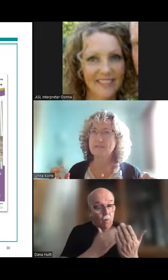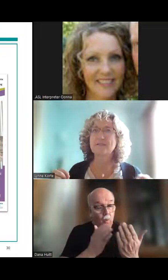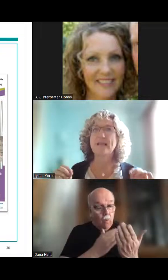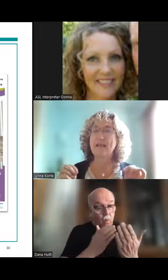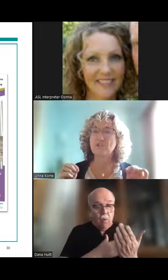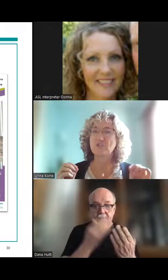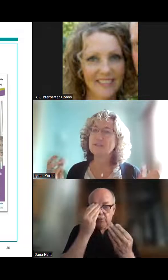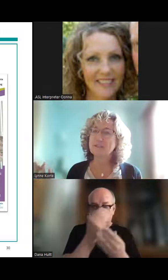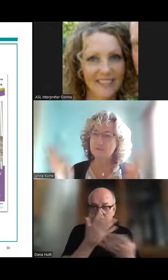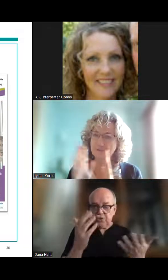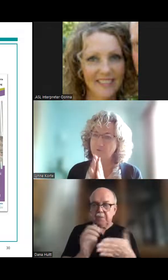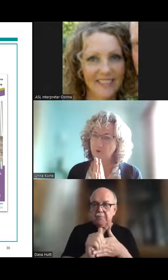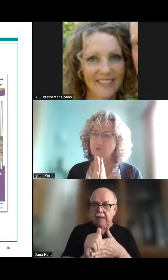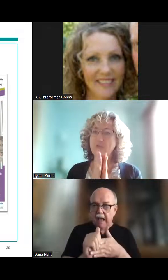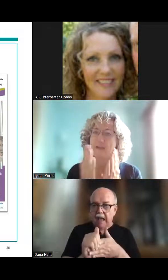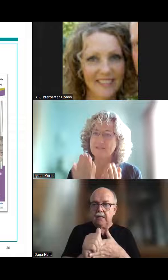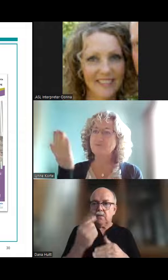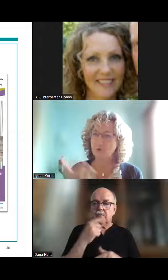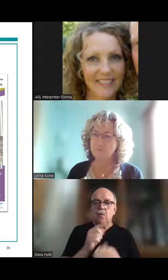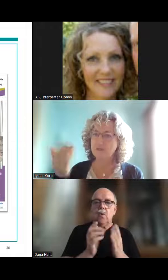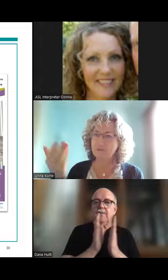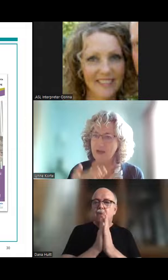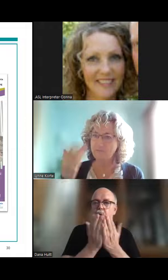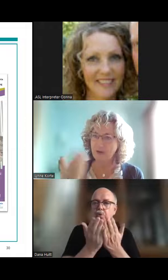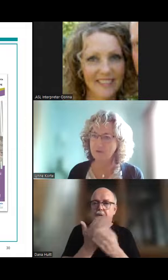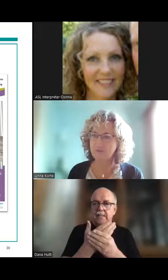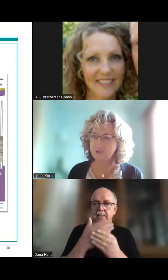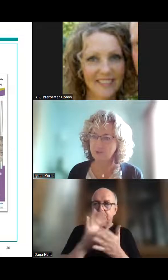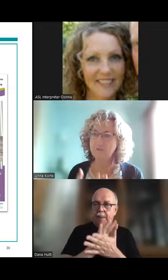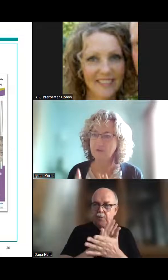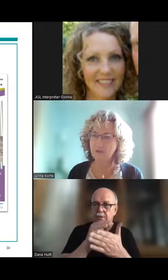you need care. So that concludes